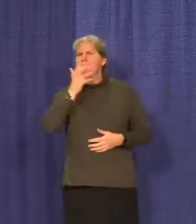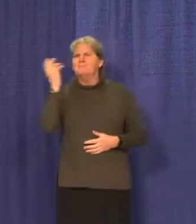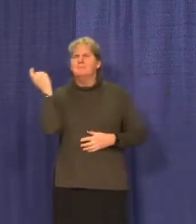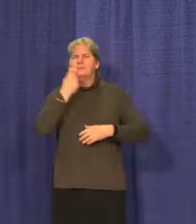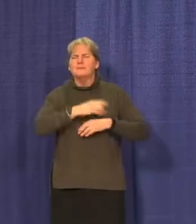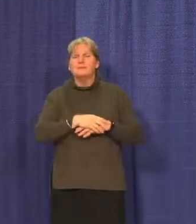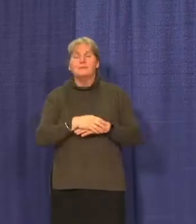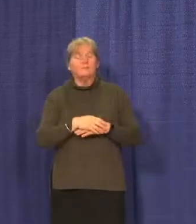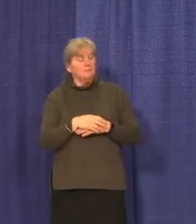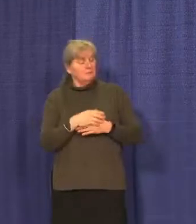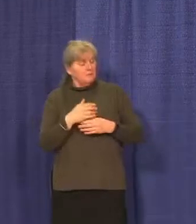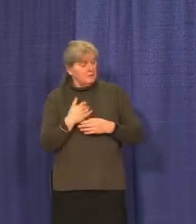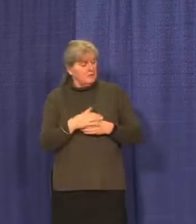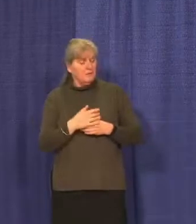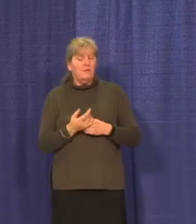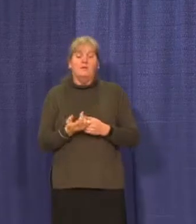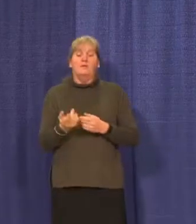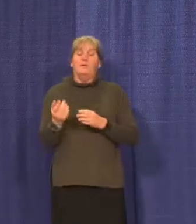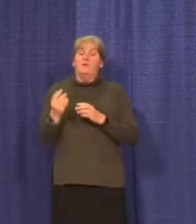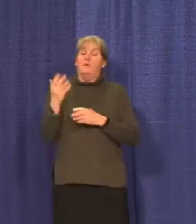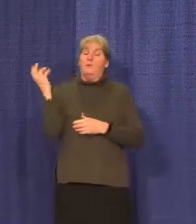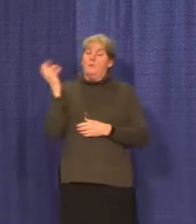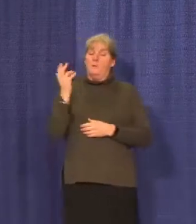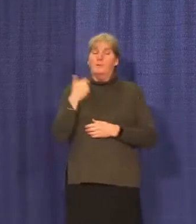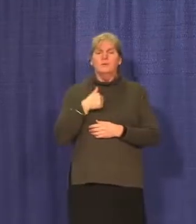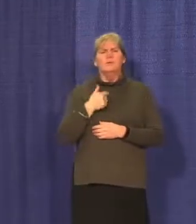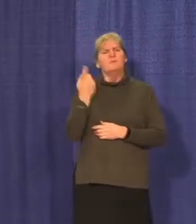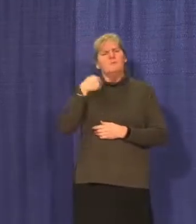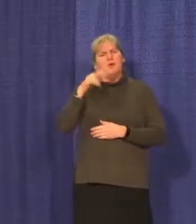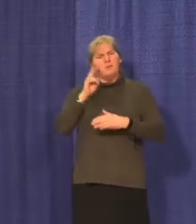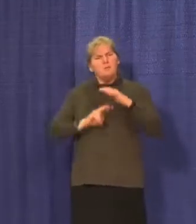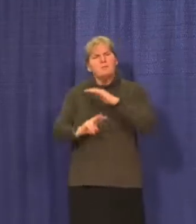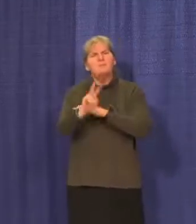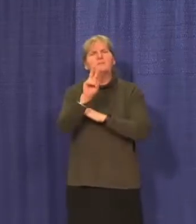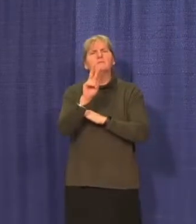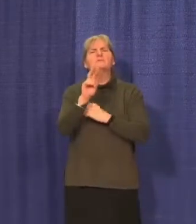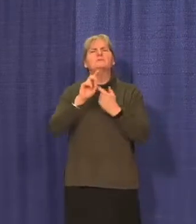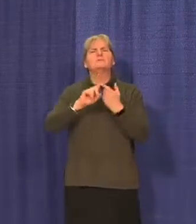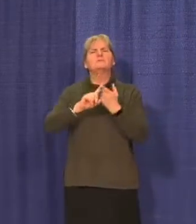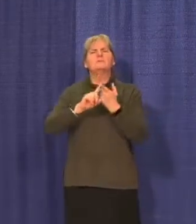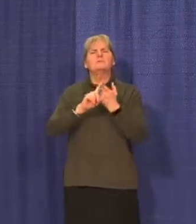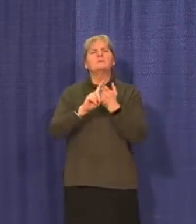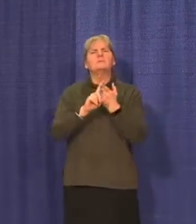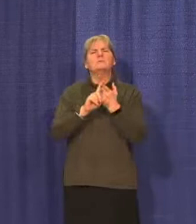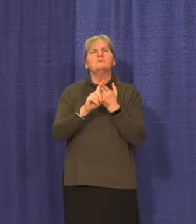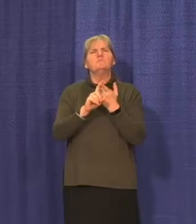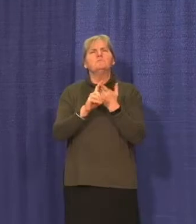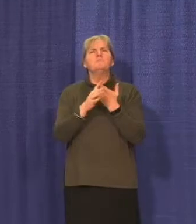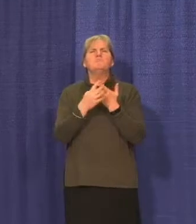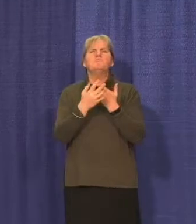With all of that being said, closer to home we look forward